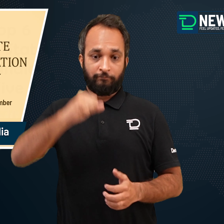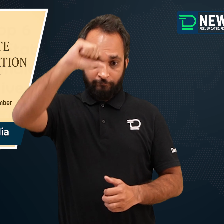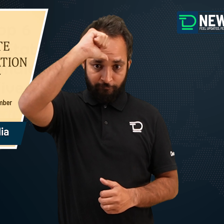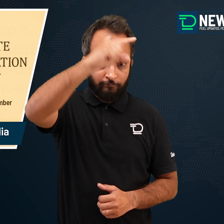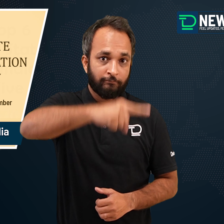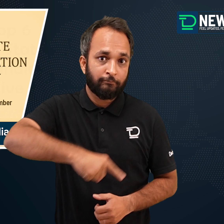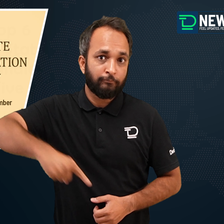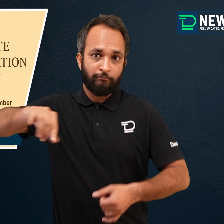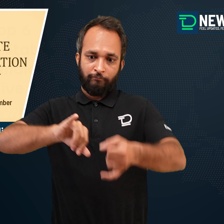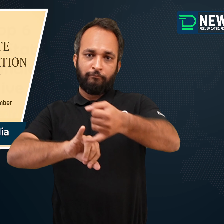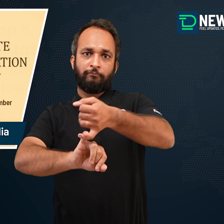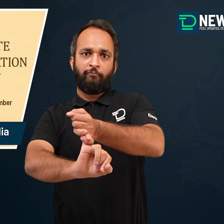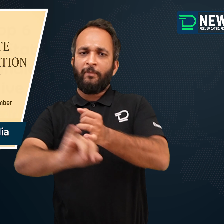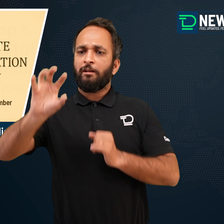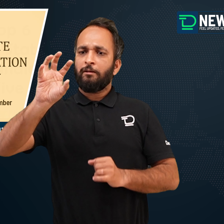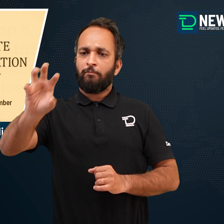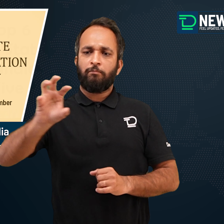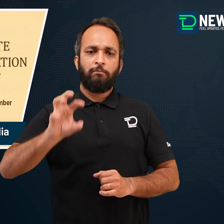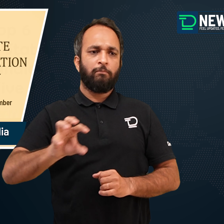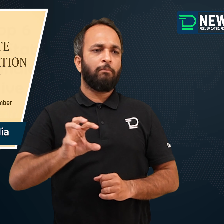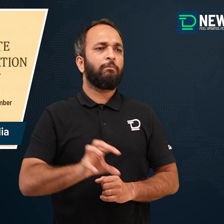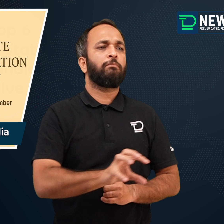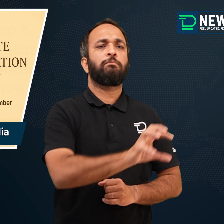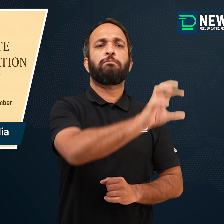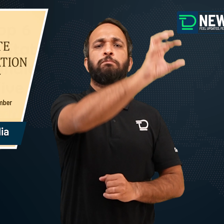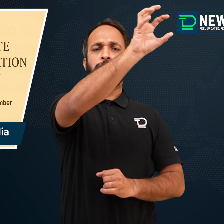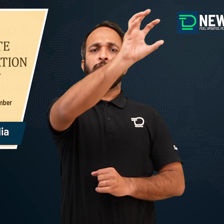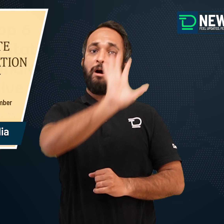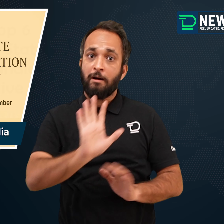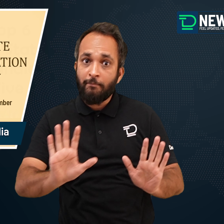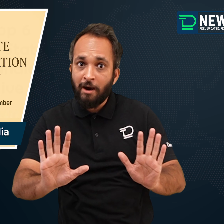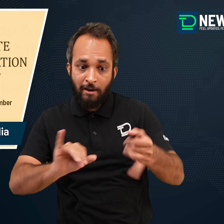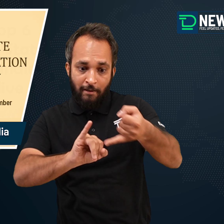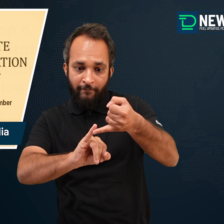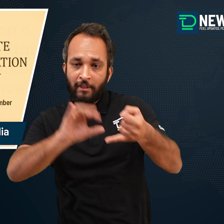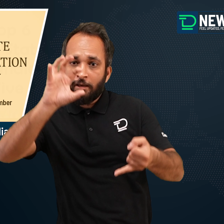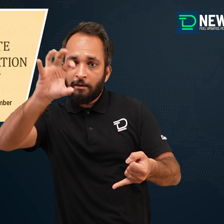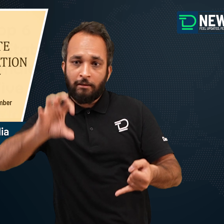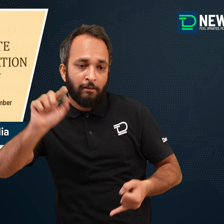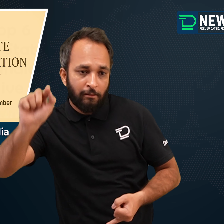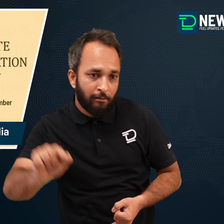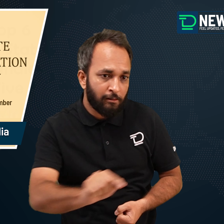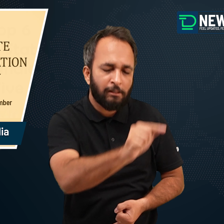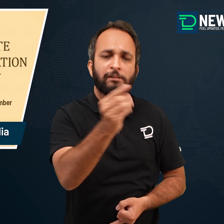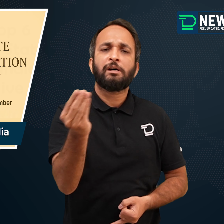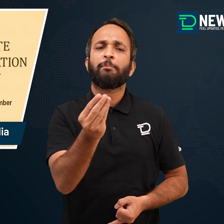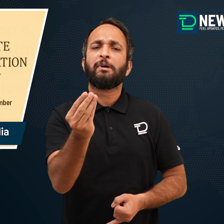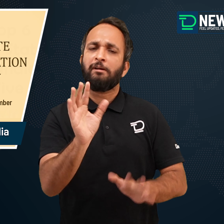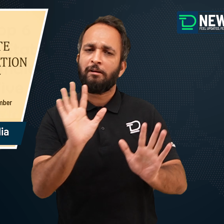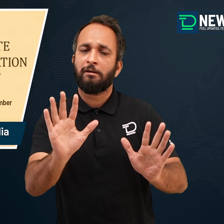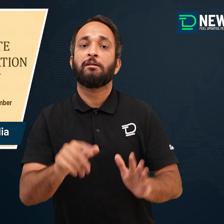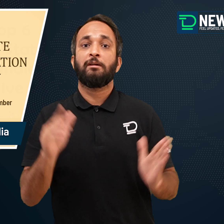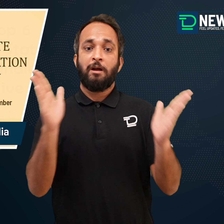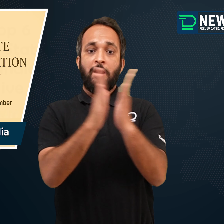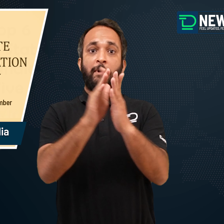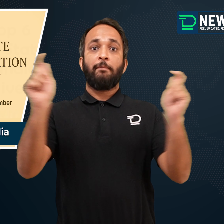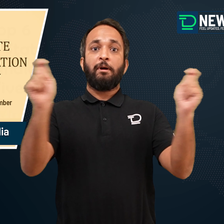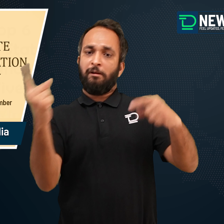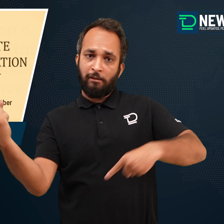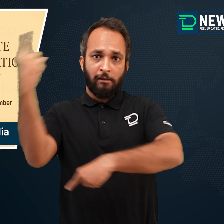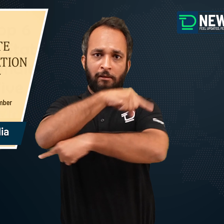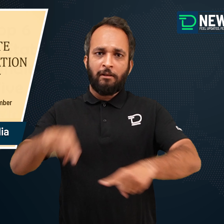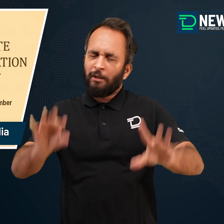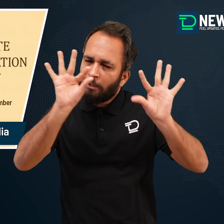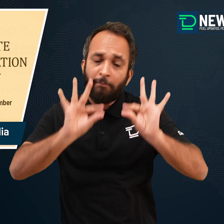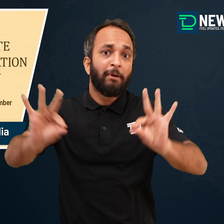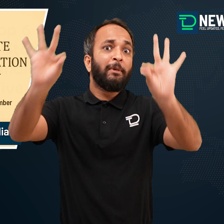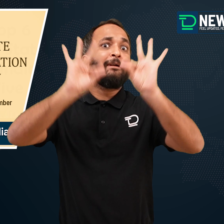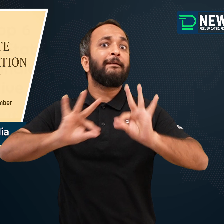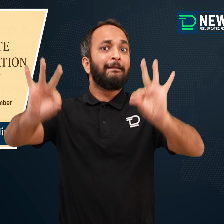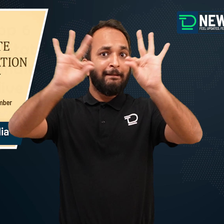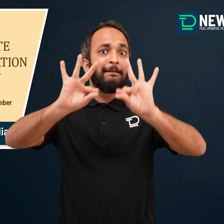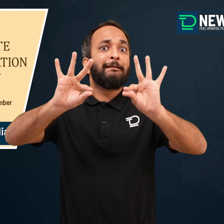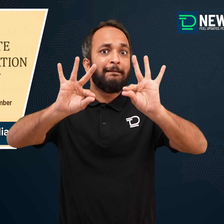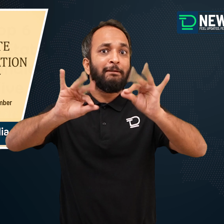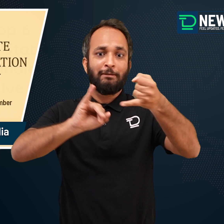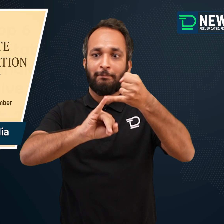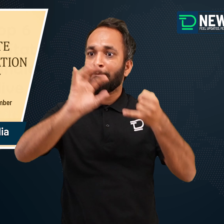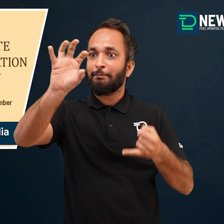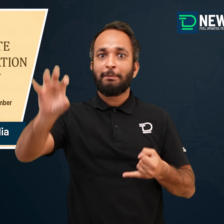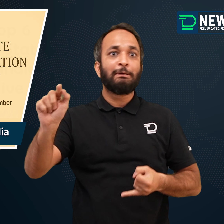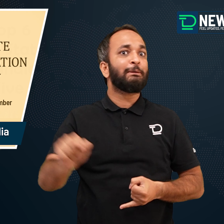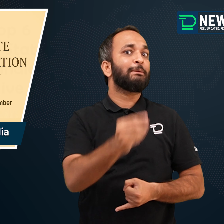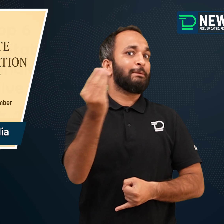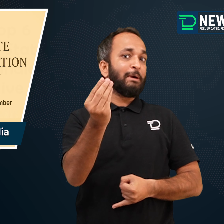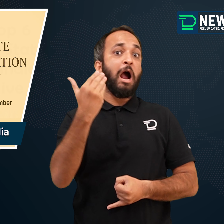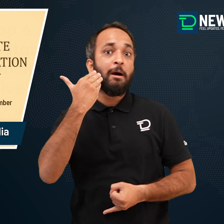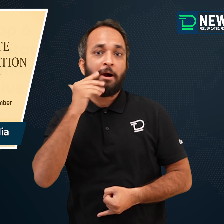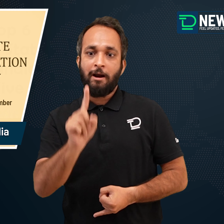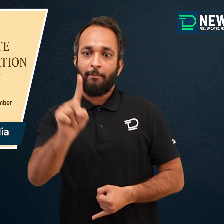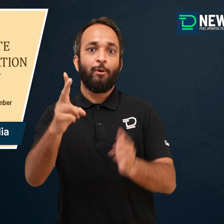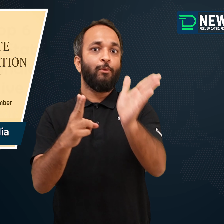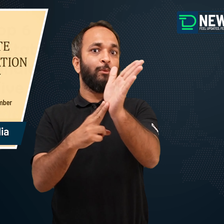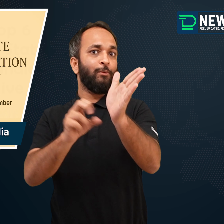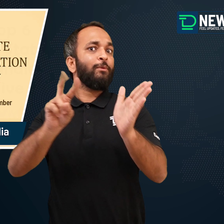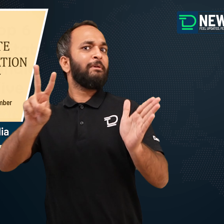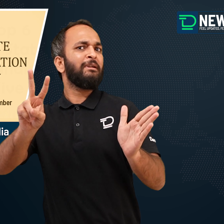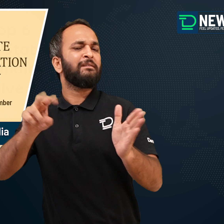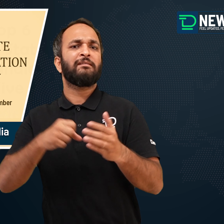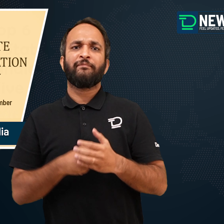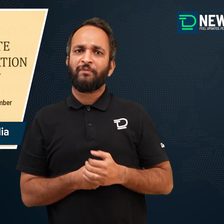All over India, some states are celebrating State Formation Day on November 1st.